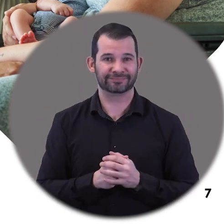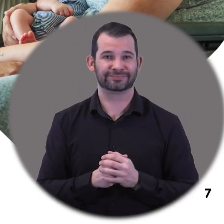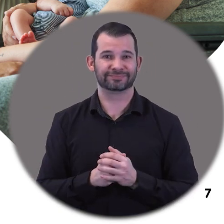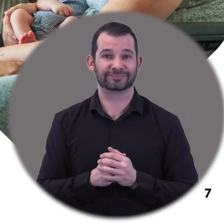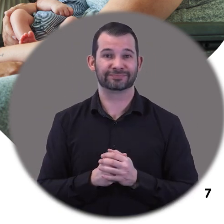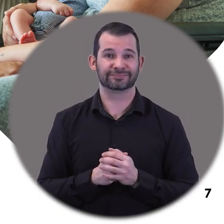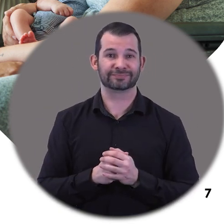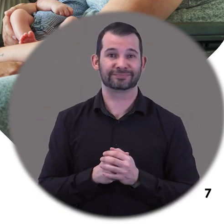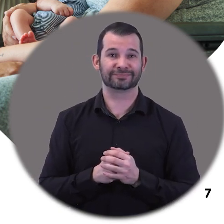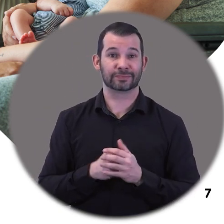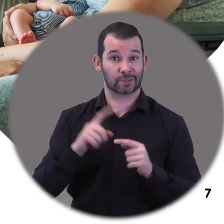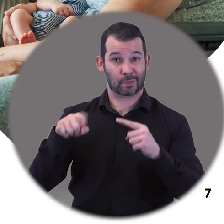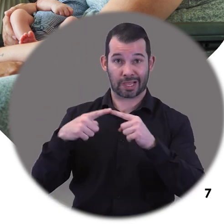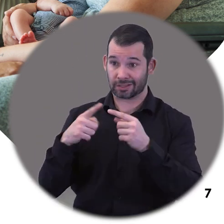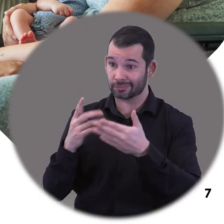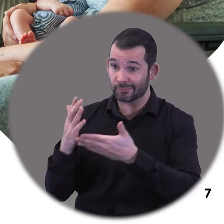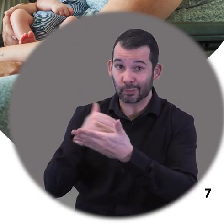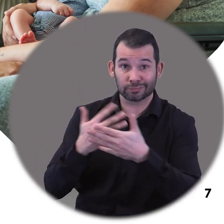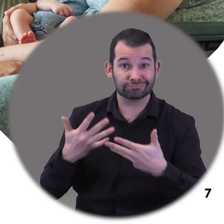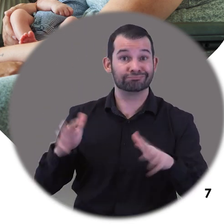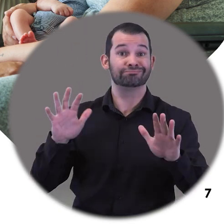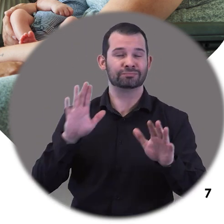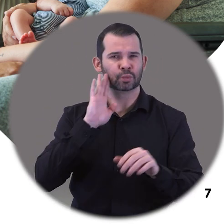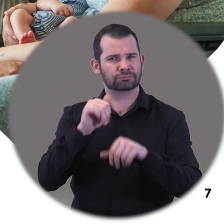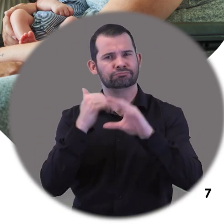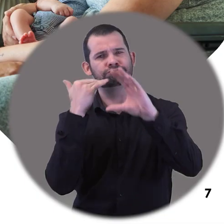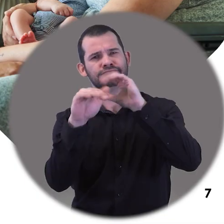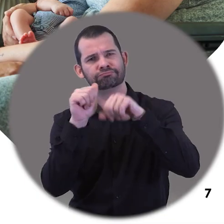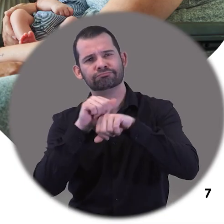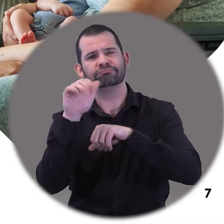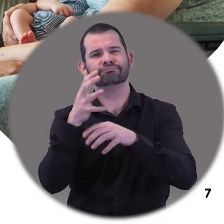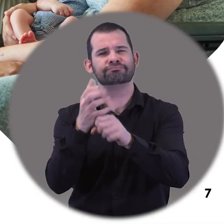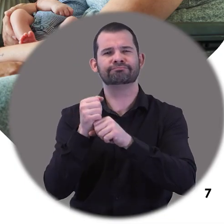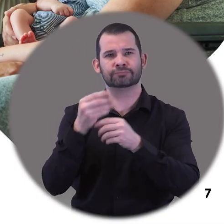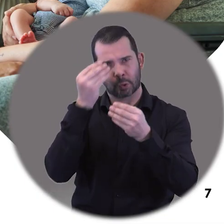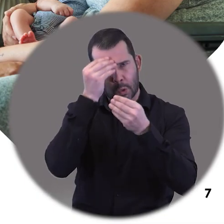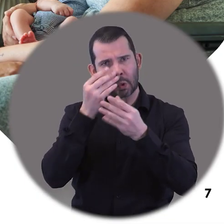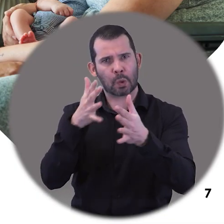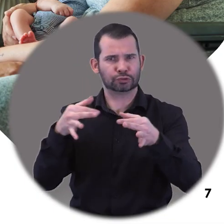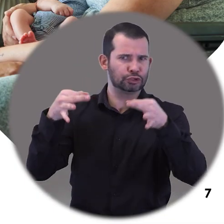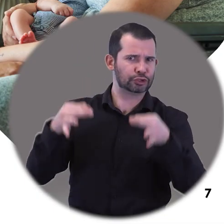When the review is completed, you will be sent a notice of determination.